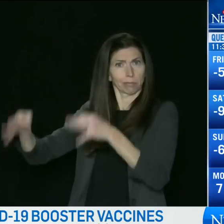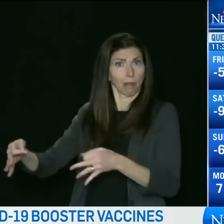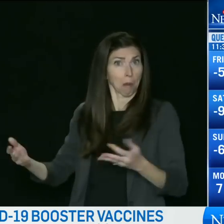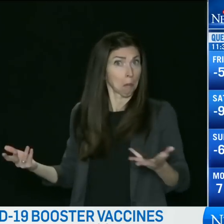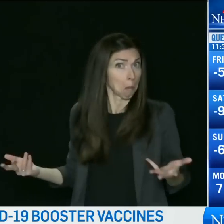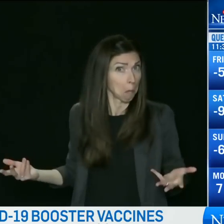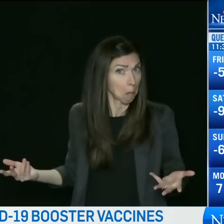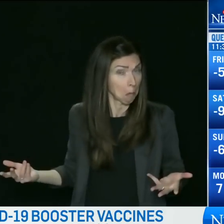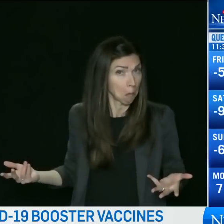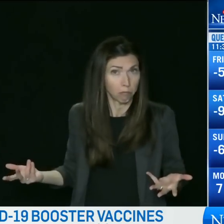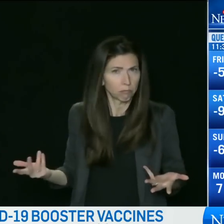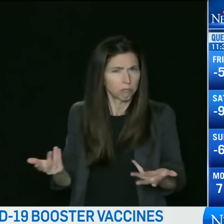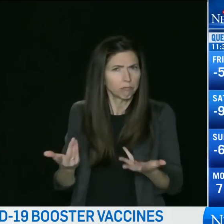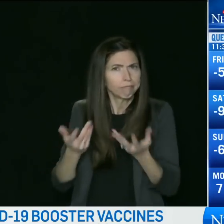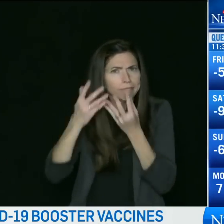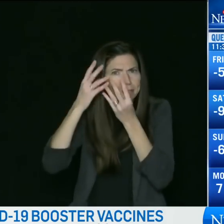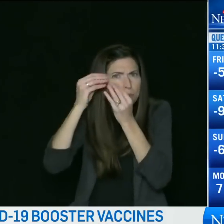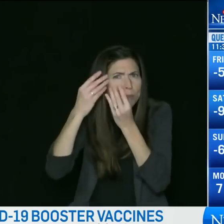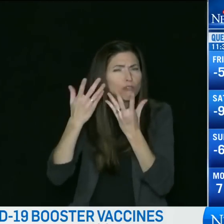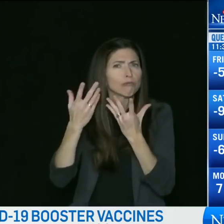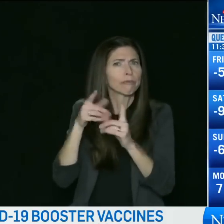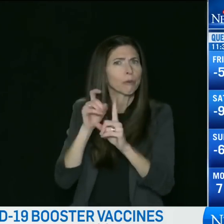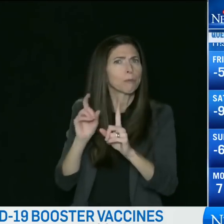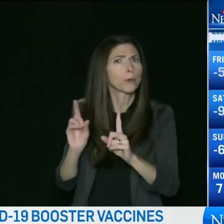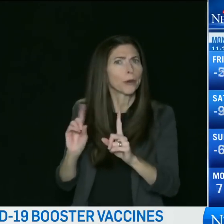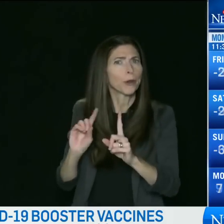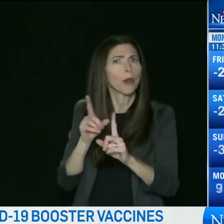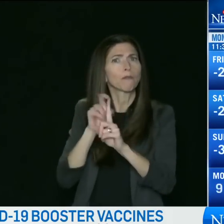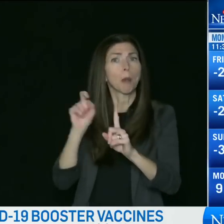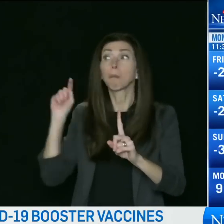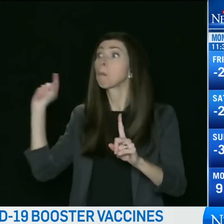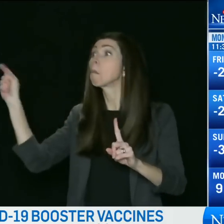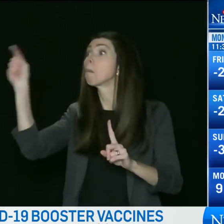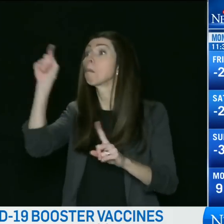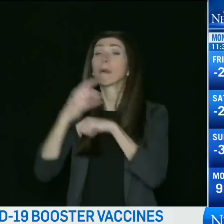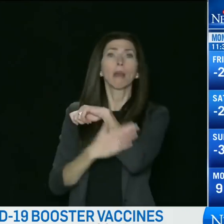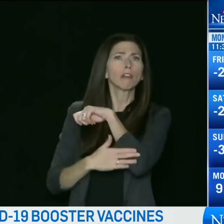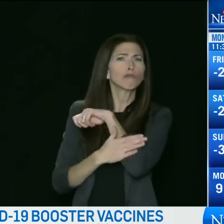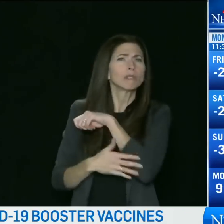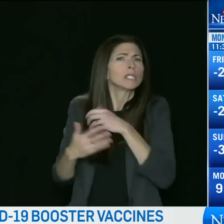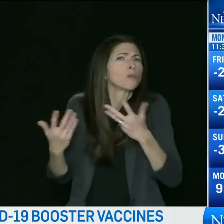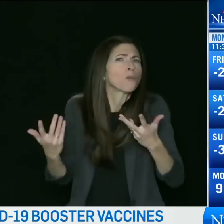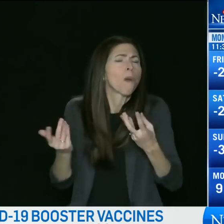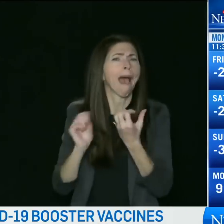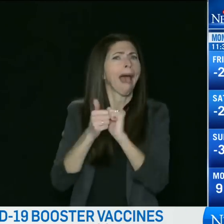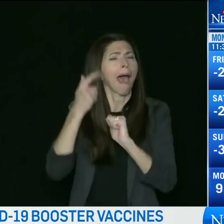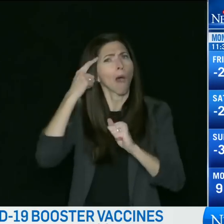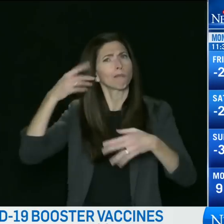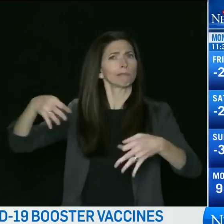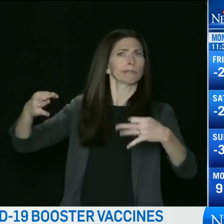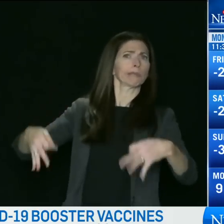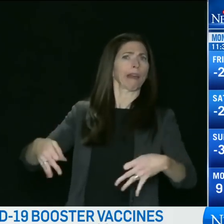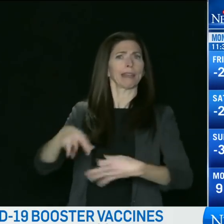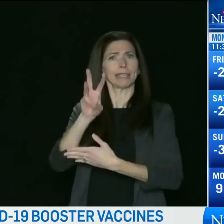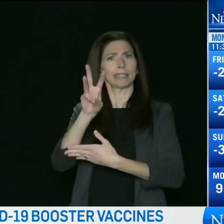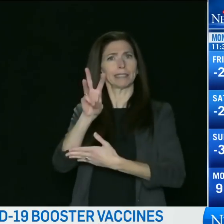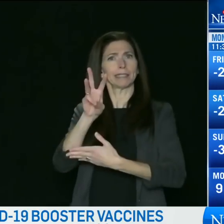TO KNOW WHAT NACI USED TO DETERMINE THAT INTERVAL. ARE THERE ANY STUDIES OR DATA FROM OTHER COUNTRIES WHICH WE